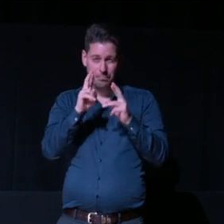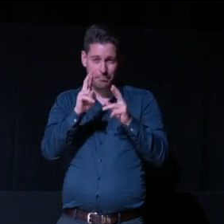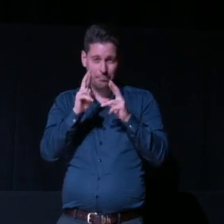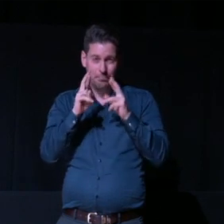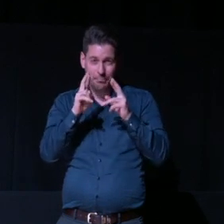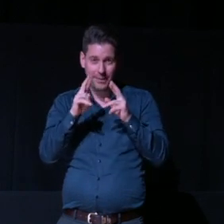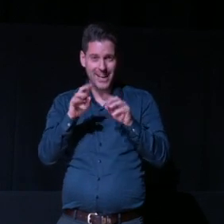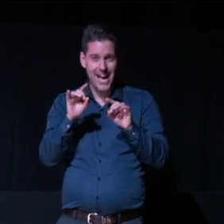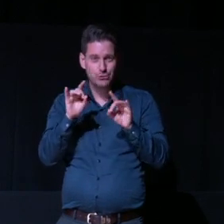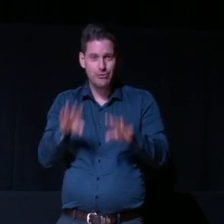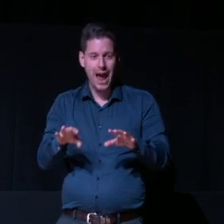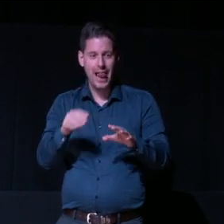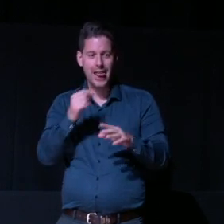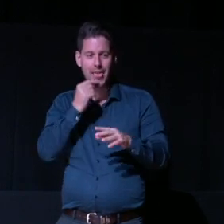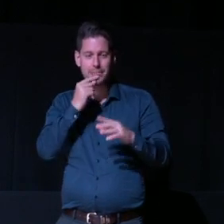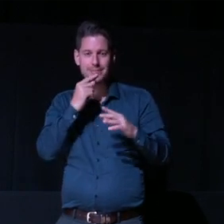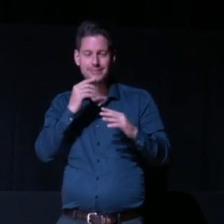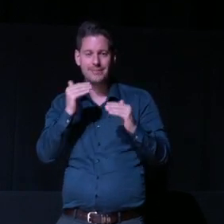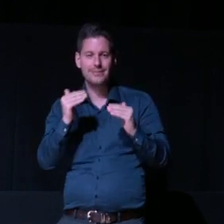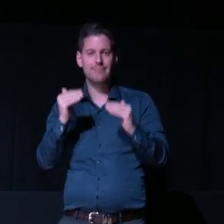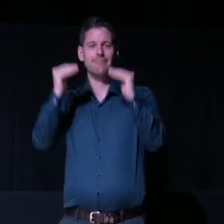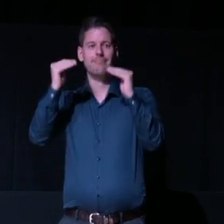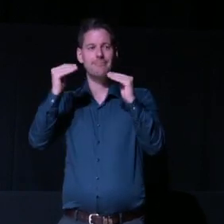more aware and more mindful than that generally speaking